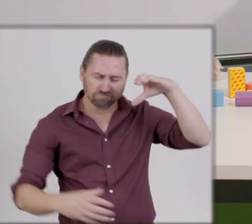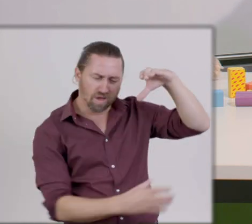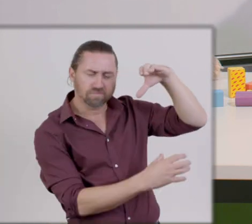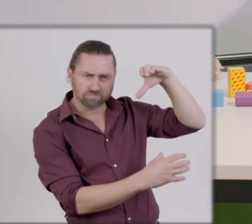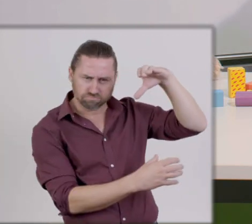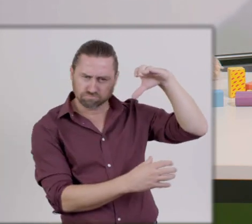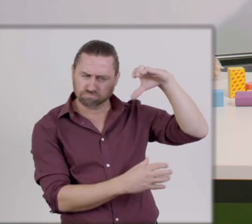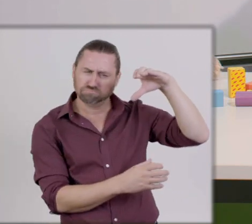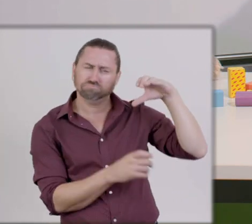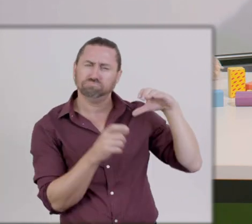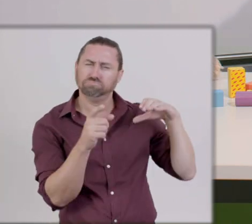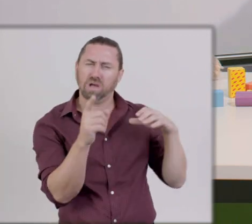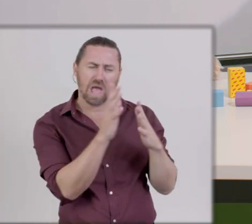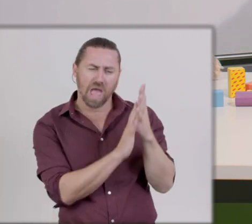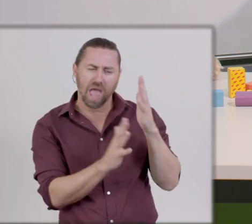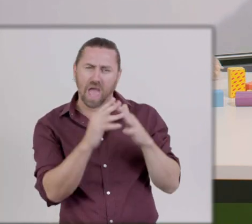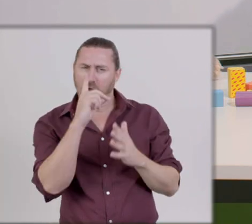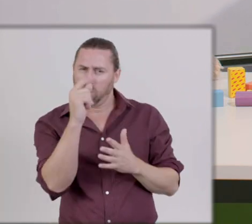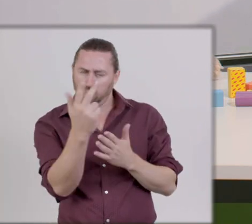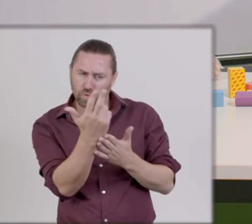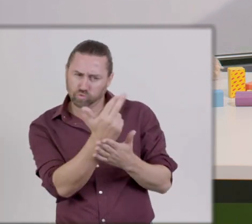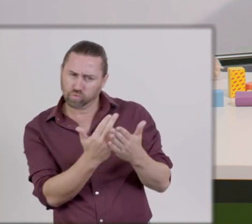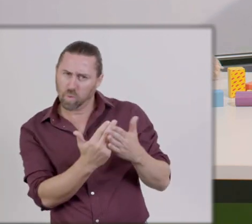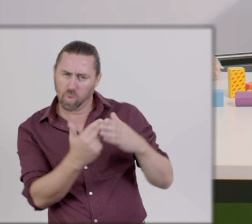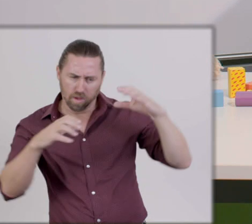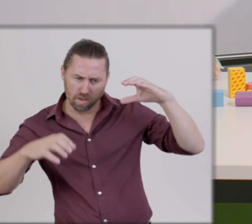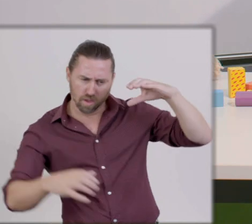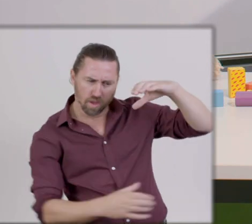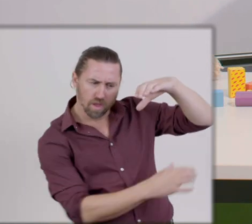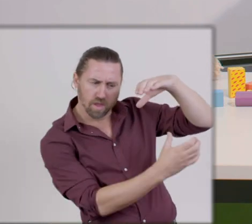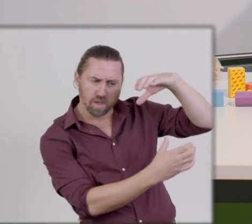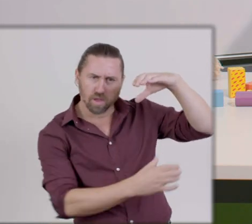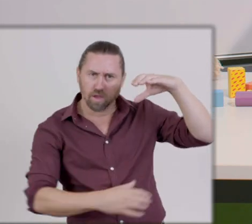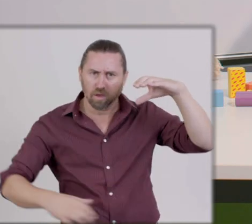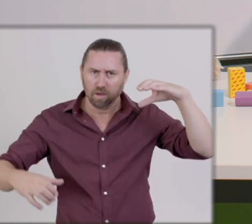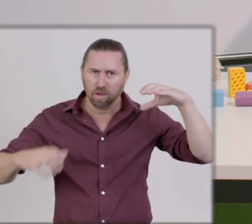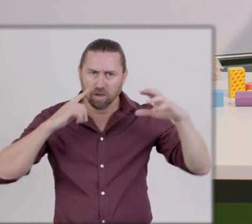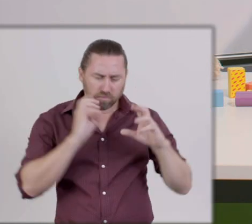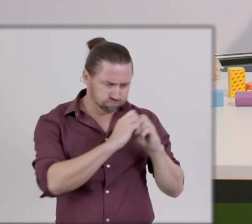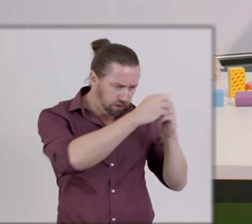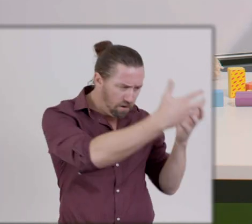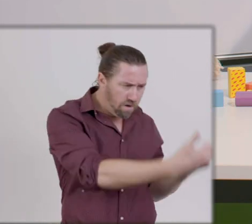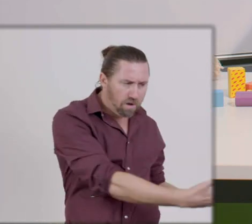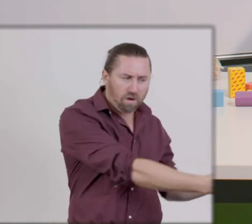How would you do a scientific drawing, to show this push? [rattle]